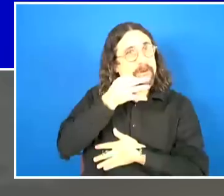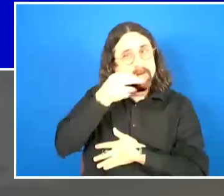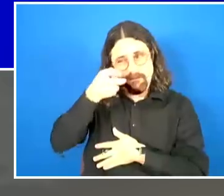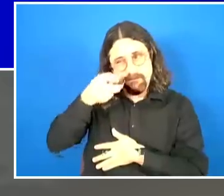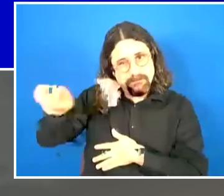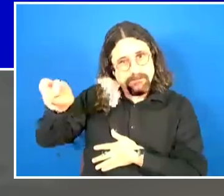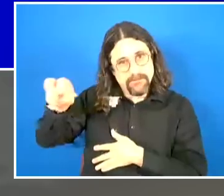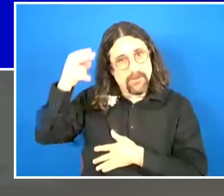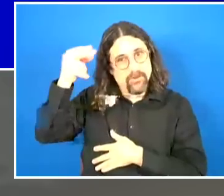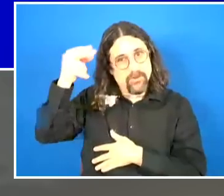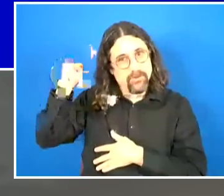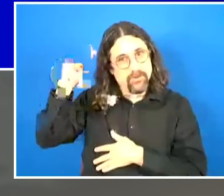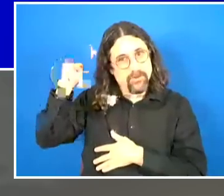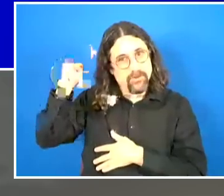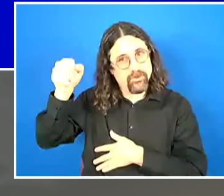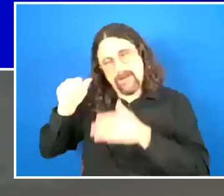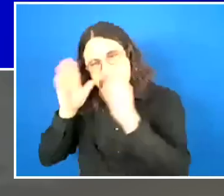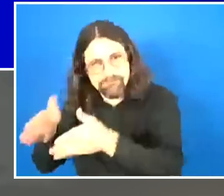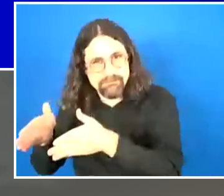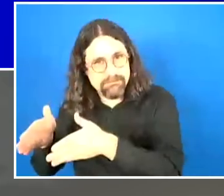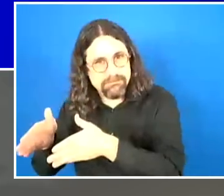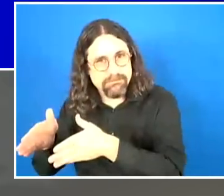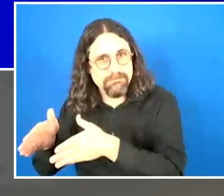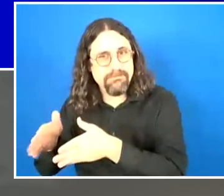HIGH SCHOOL, WE WANT THEM T BOE READY.